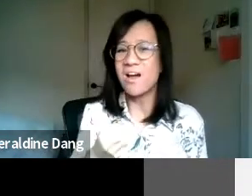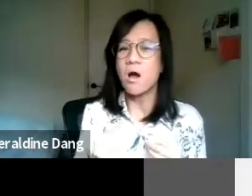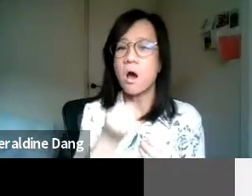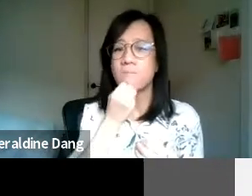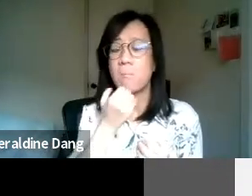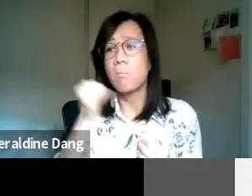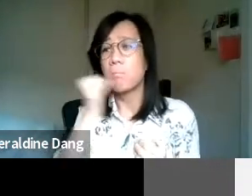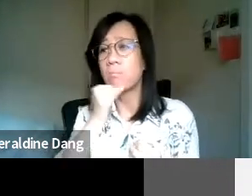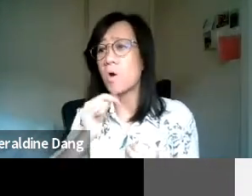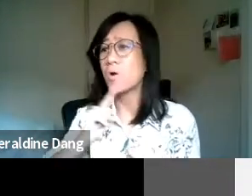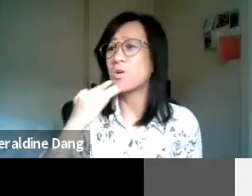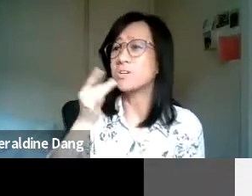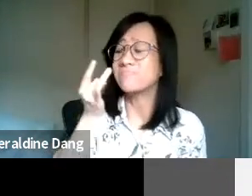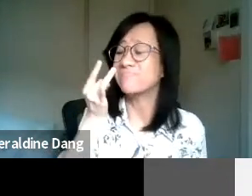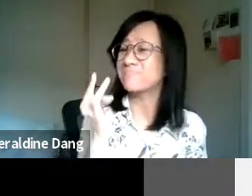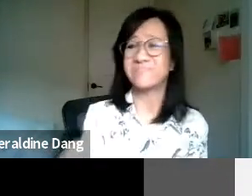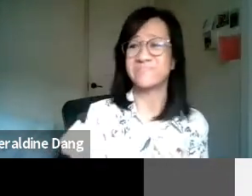I tried it and it was really good.